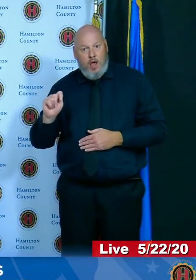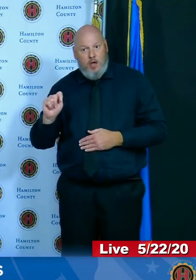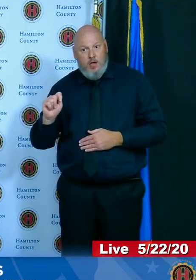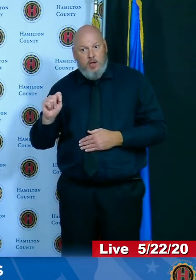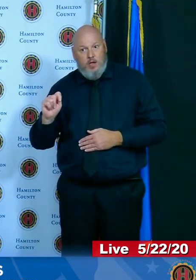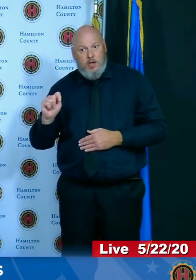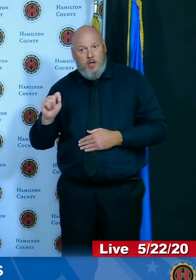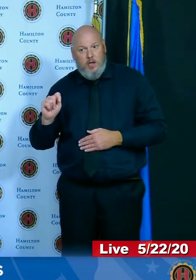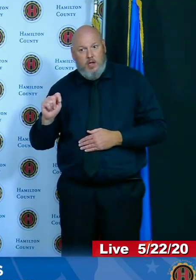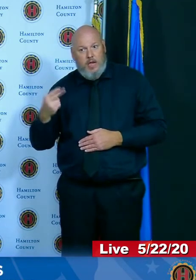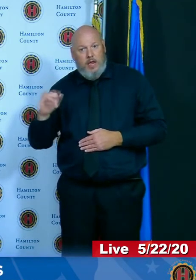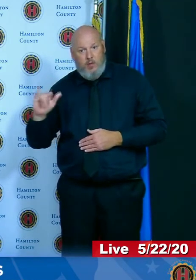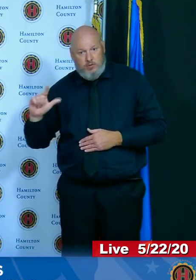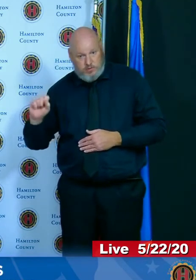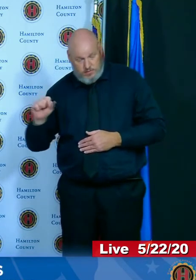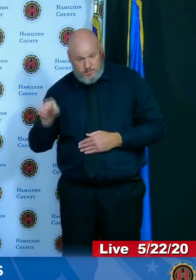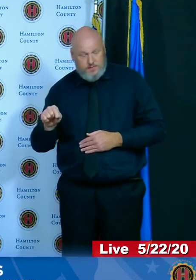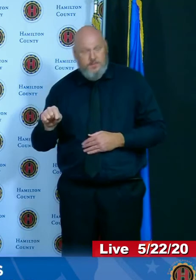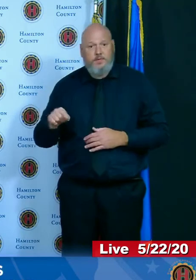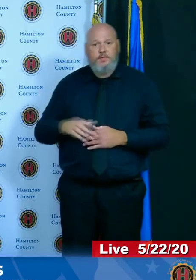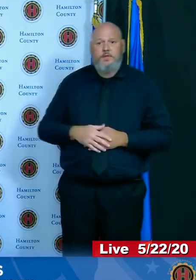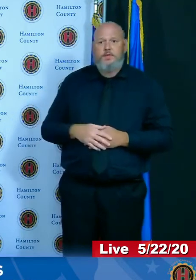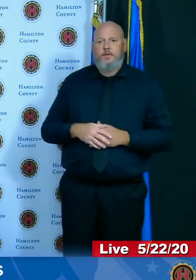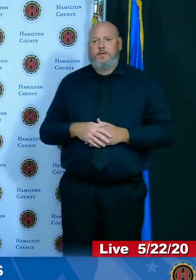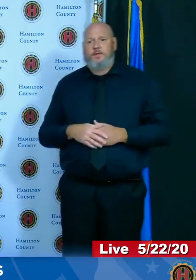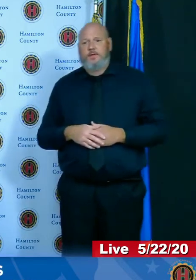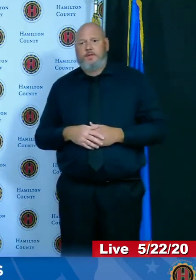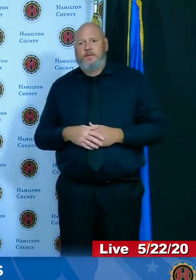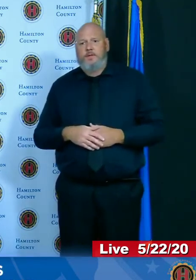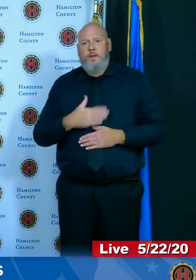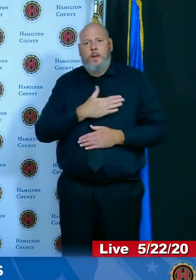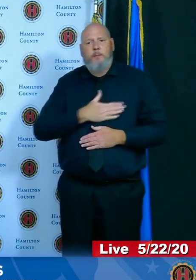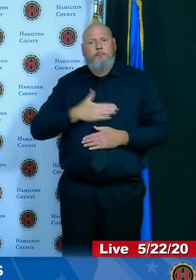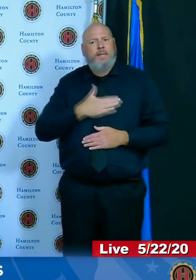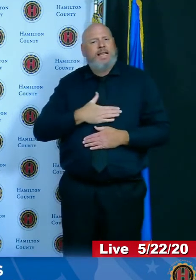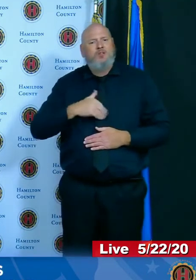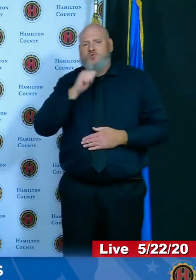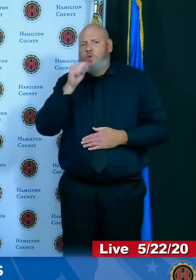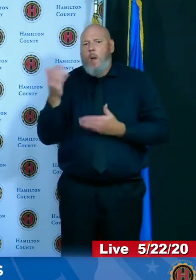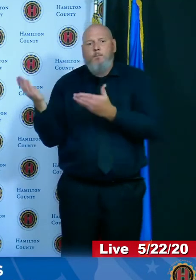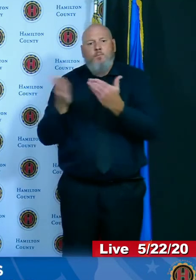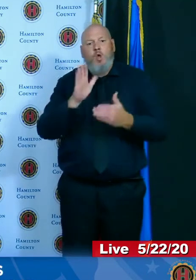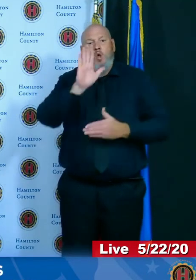already been checked out do not bring them there will be no late fees so keep